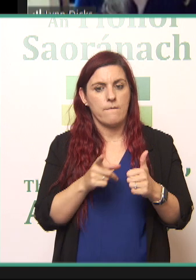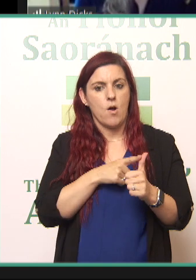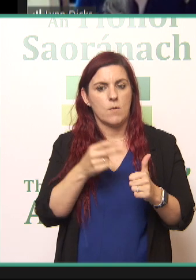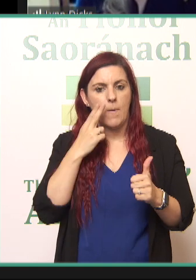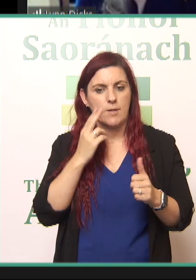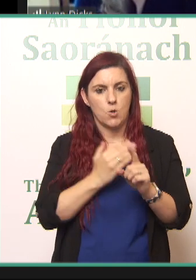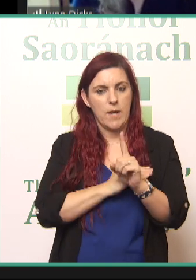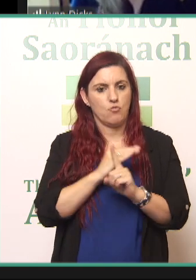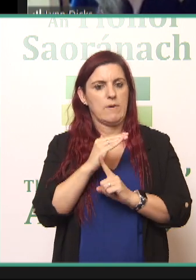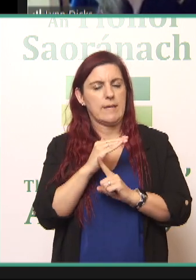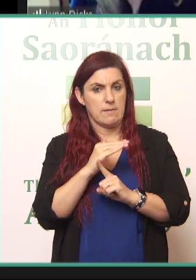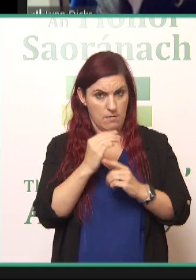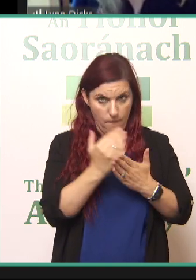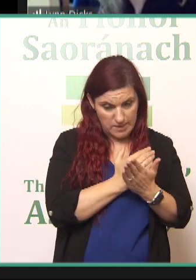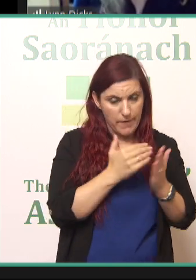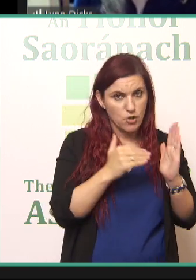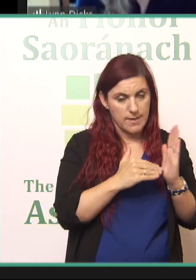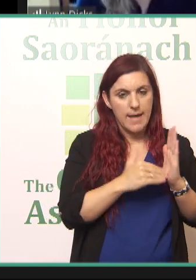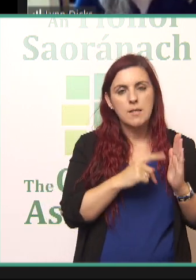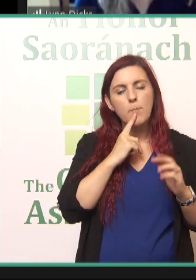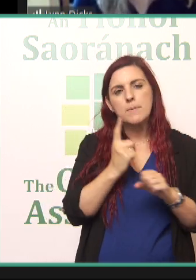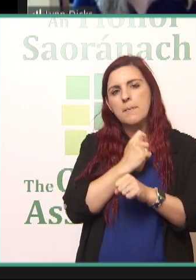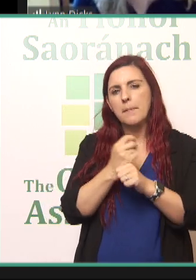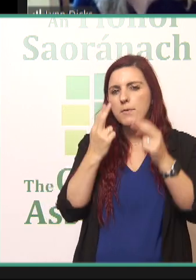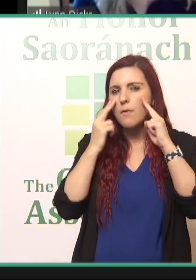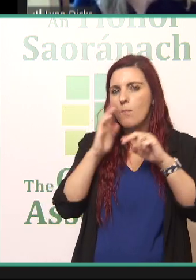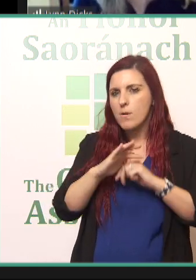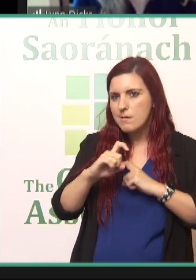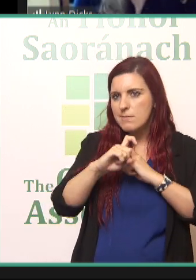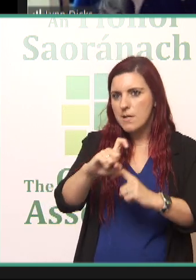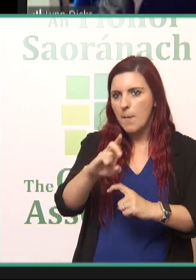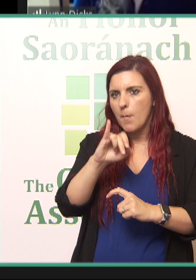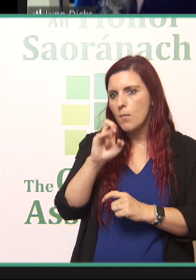conservation efforts but we also need to have more sustainable production and more sustainable